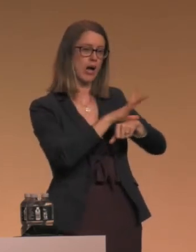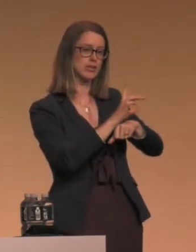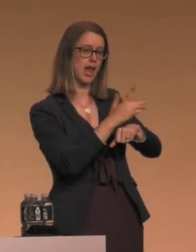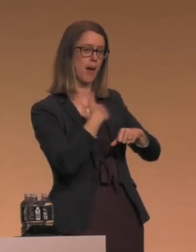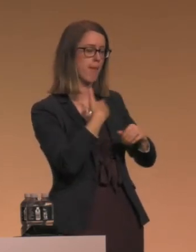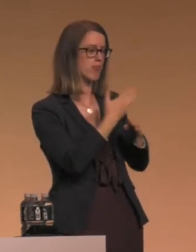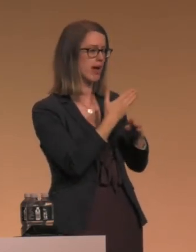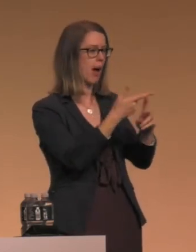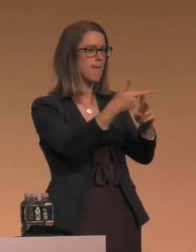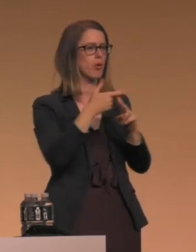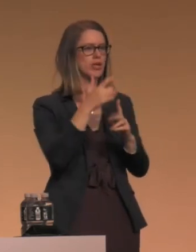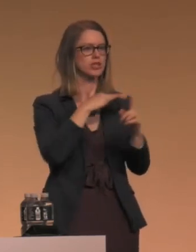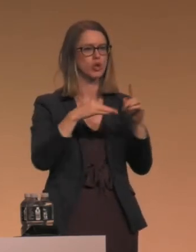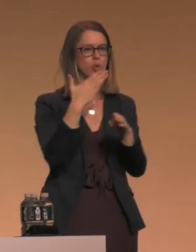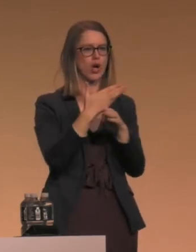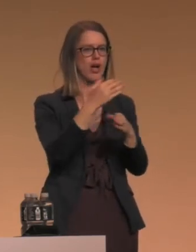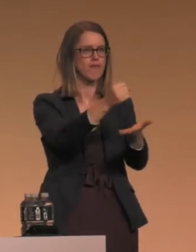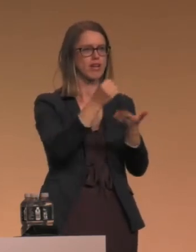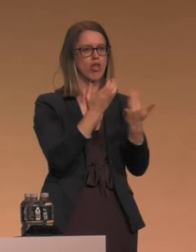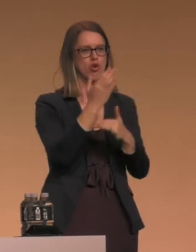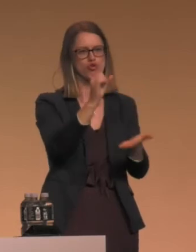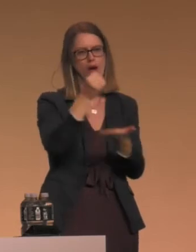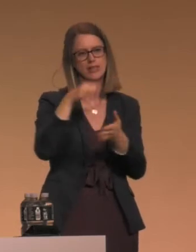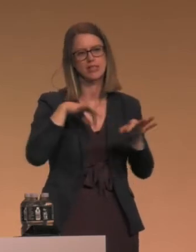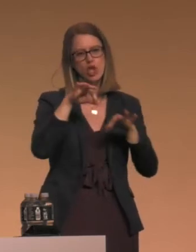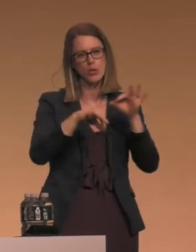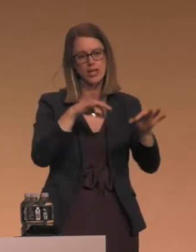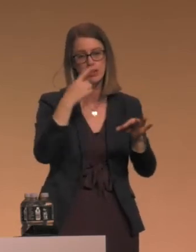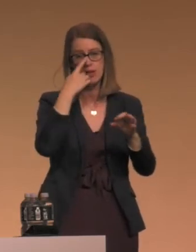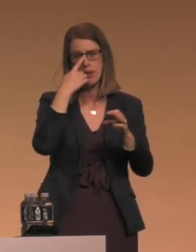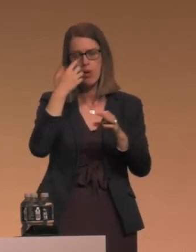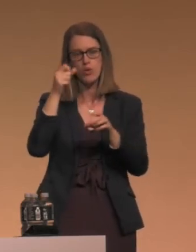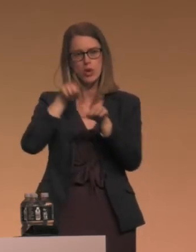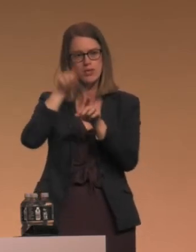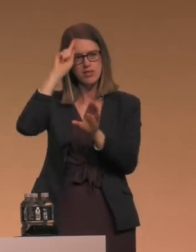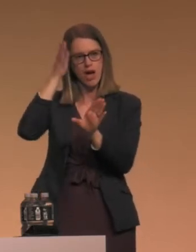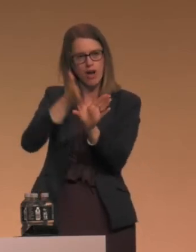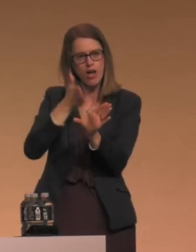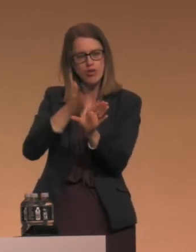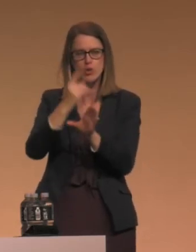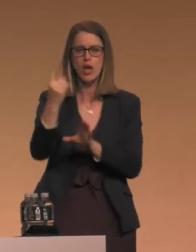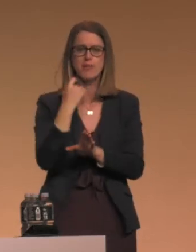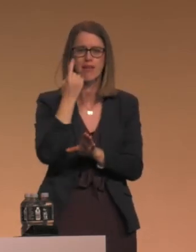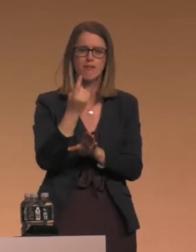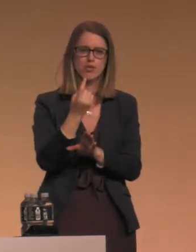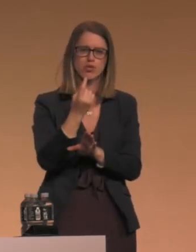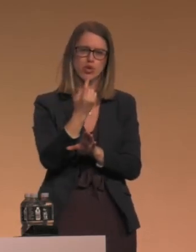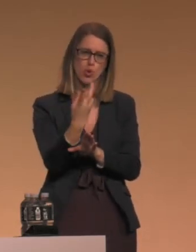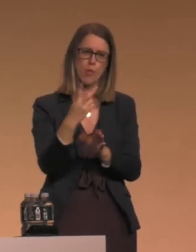I employ a social worker, funded through grants and donations. And we have a psychiatrist who comes in every two months to talk through our patients.